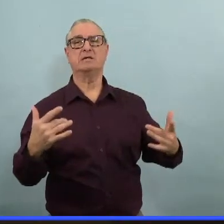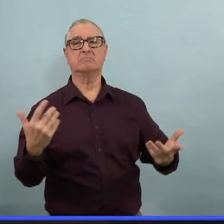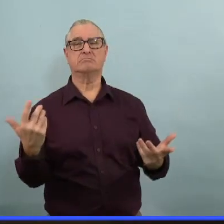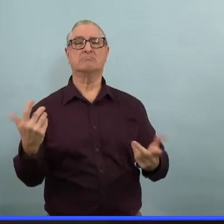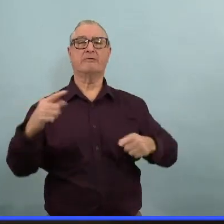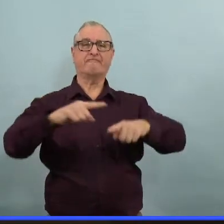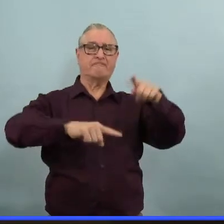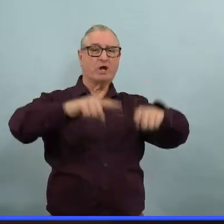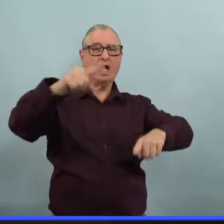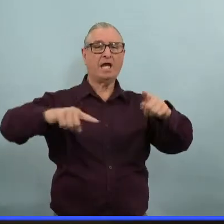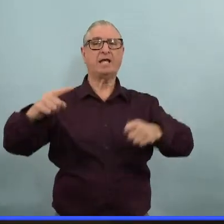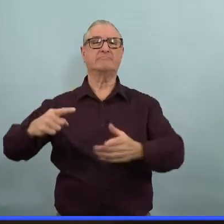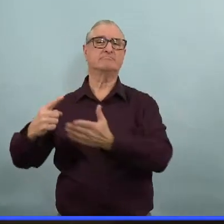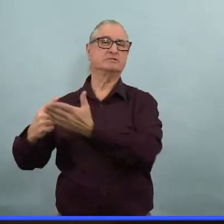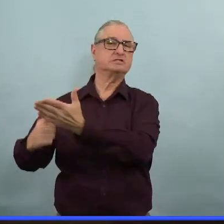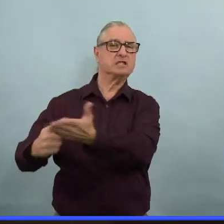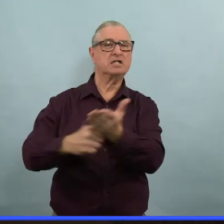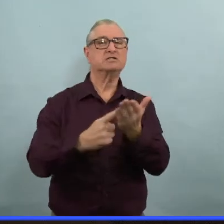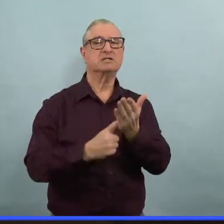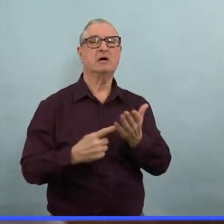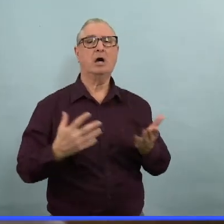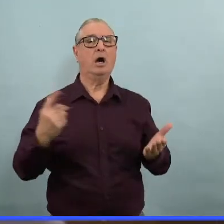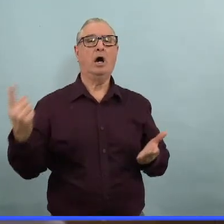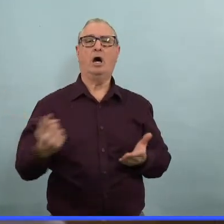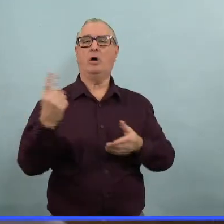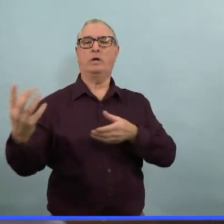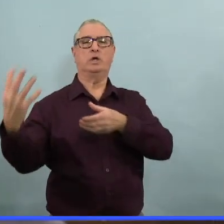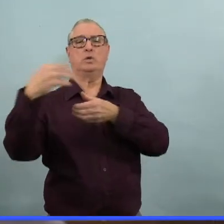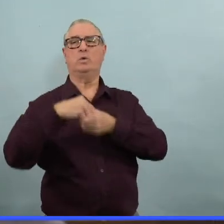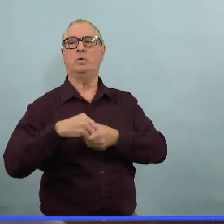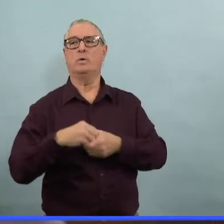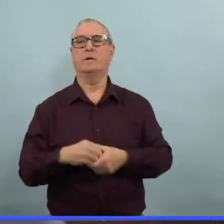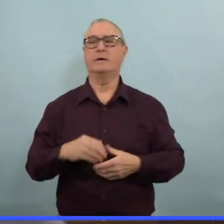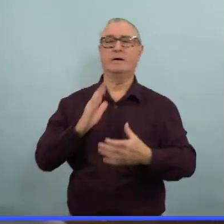a thumbs down like what was the general tip no it's not as simple as that right there's various